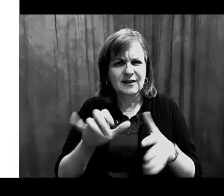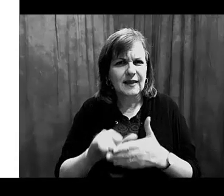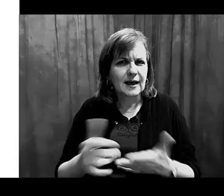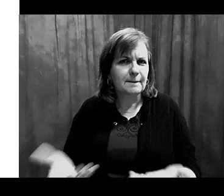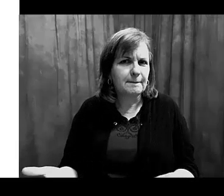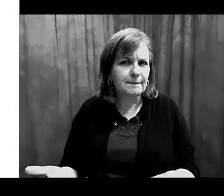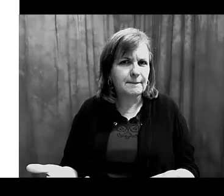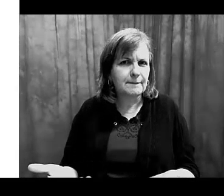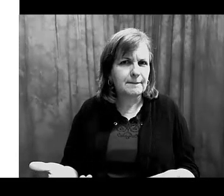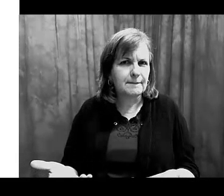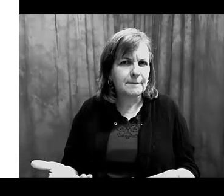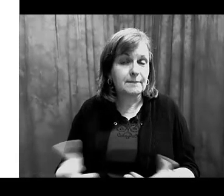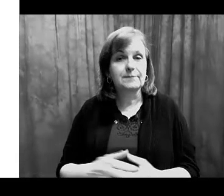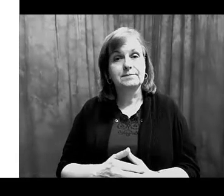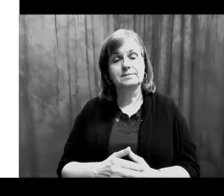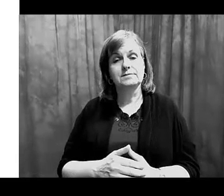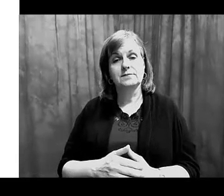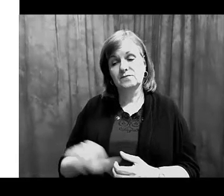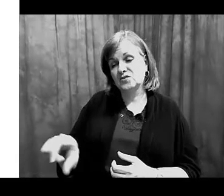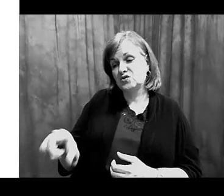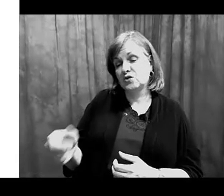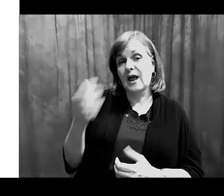so how do would you test that?